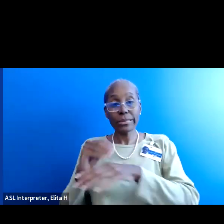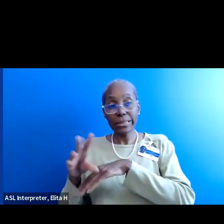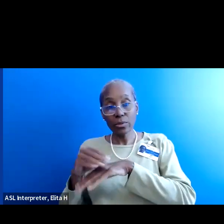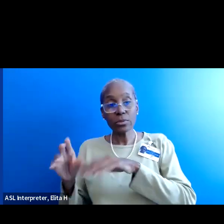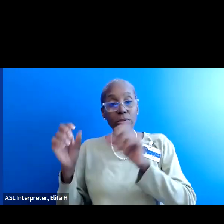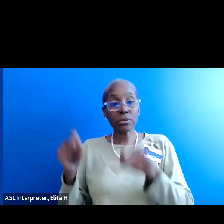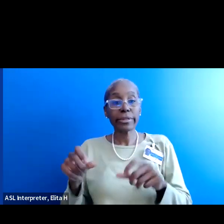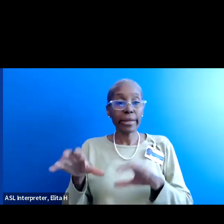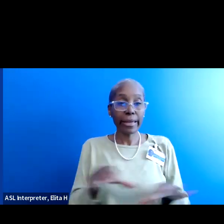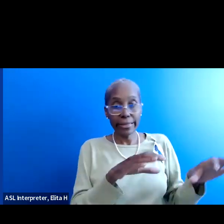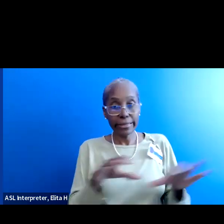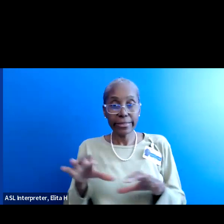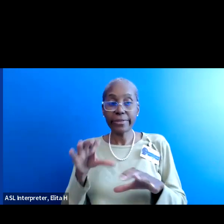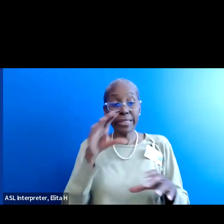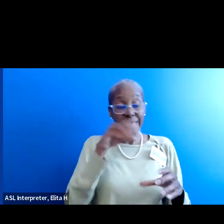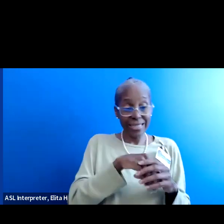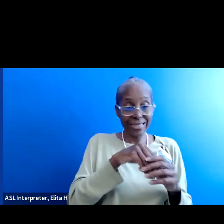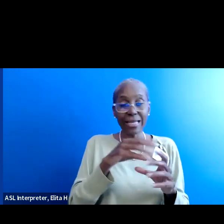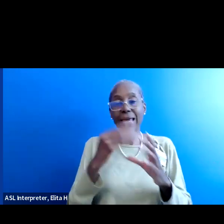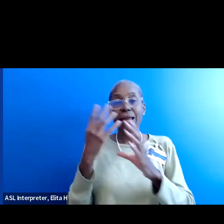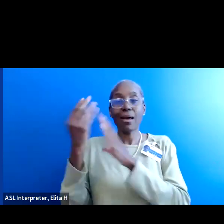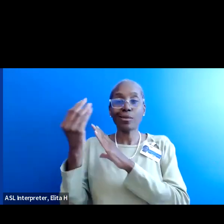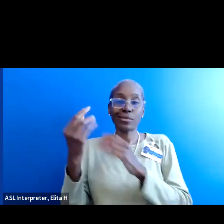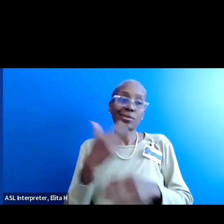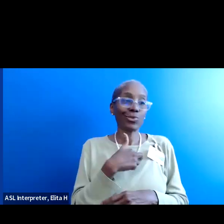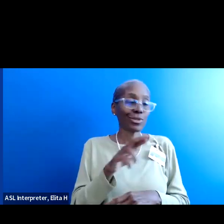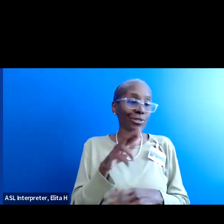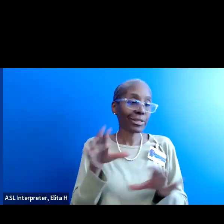activities in and outside of the facility, religious activities and so on.